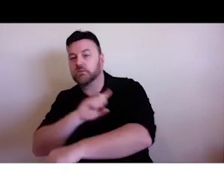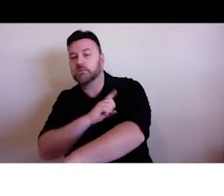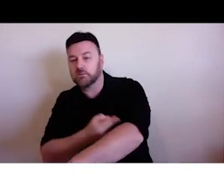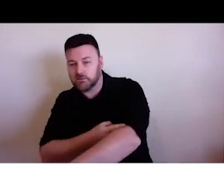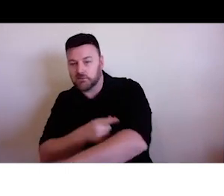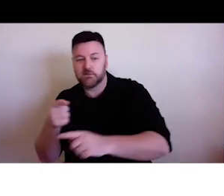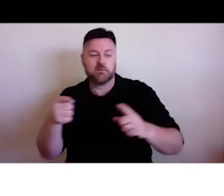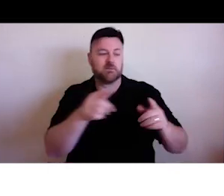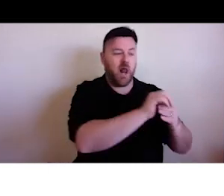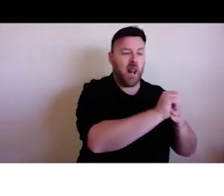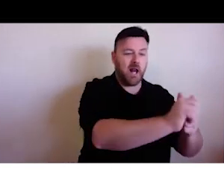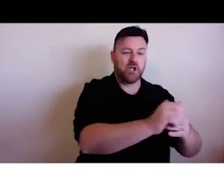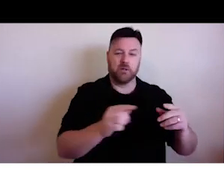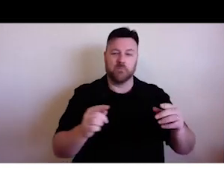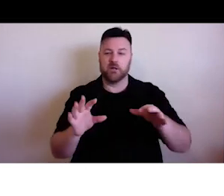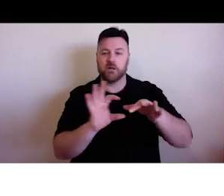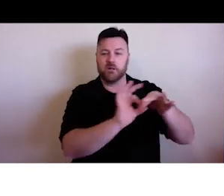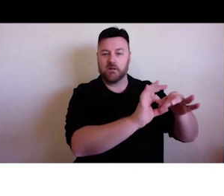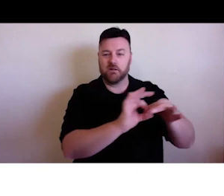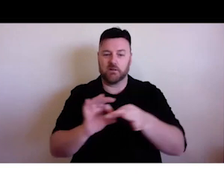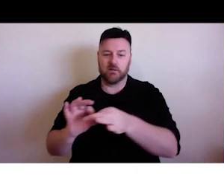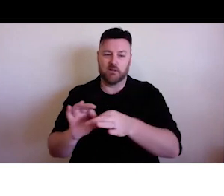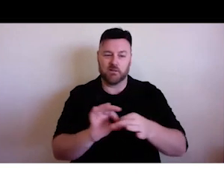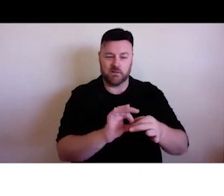authority. Leadership is located on the left-hand side of the screen and